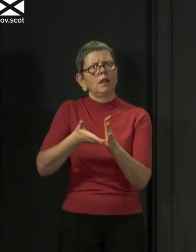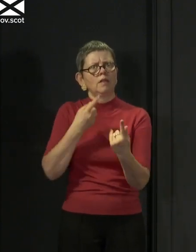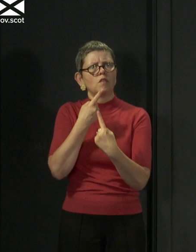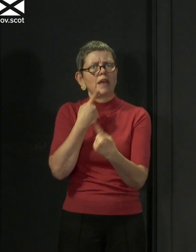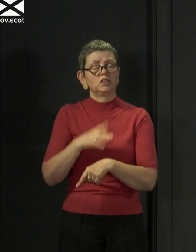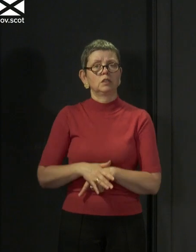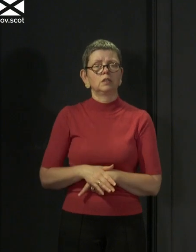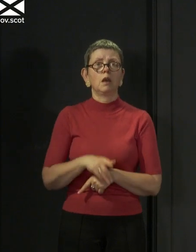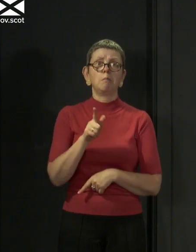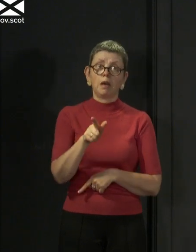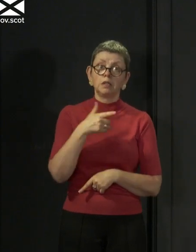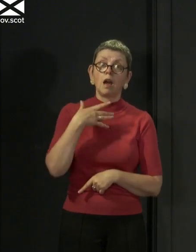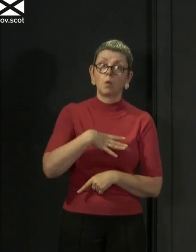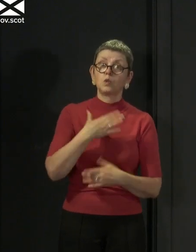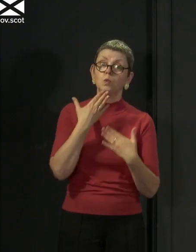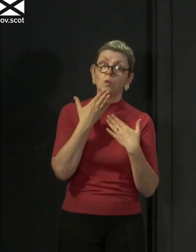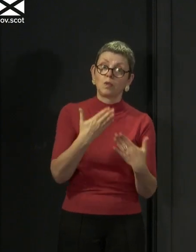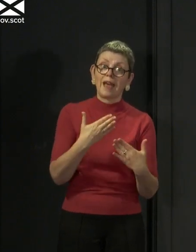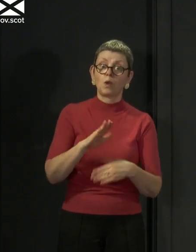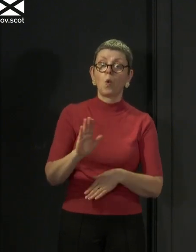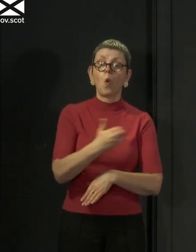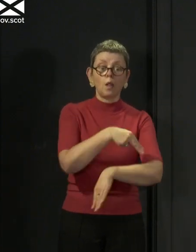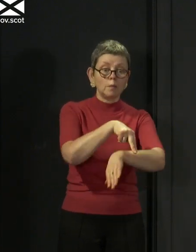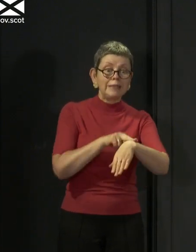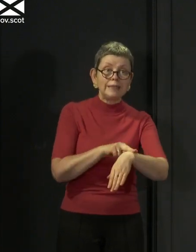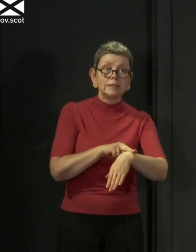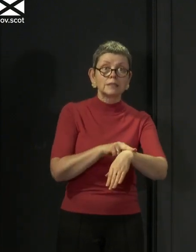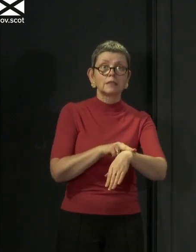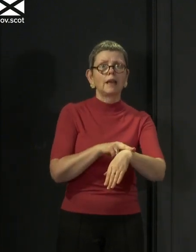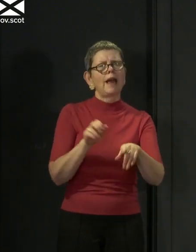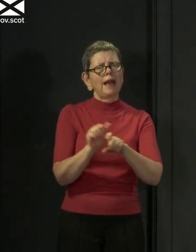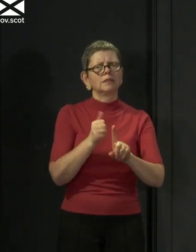opportunity again to thank all the police officers and staff who are helping Scotland